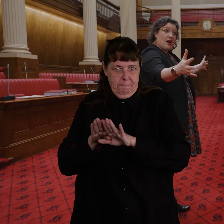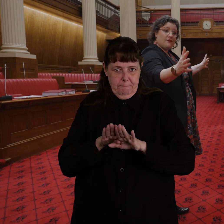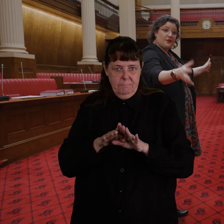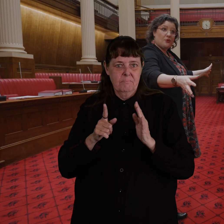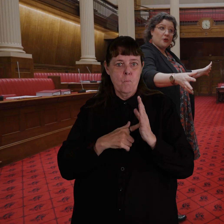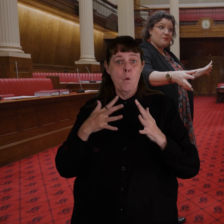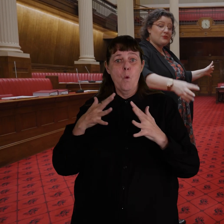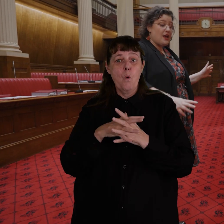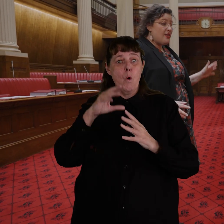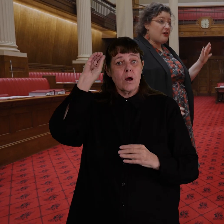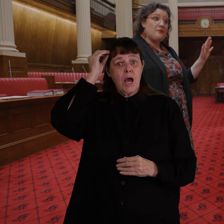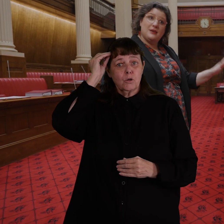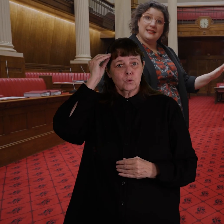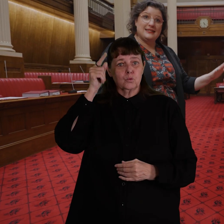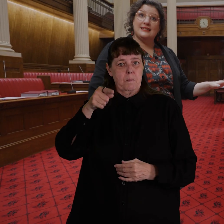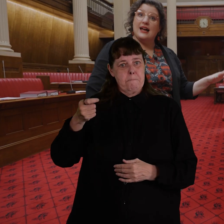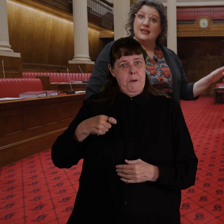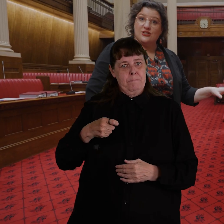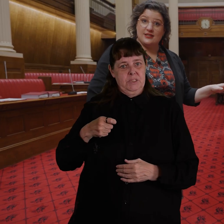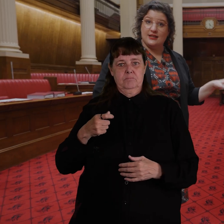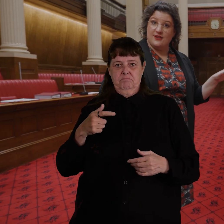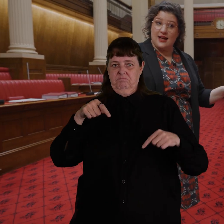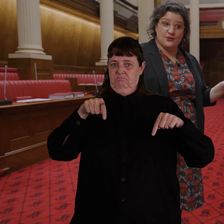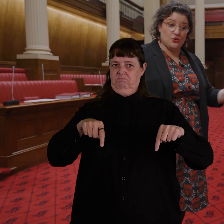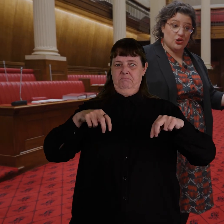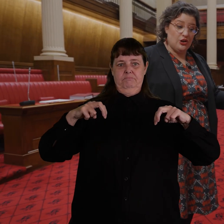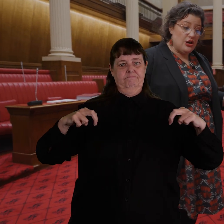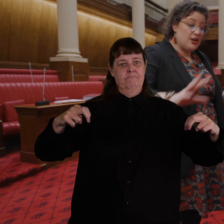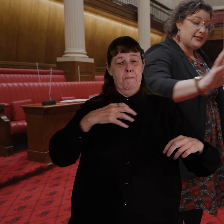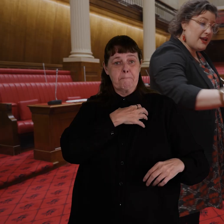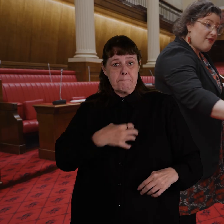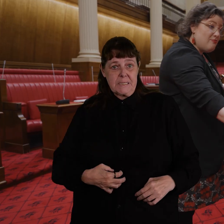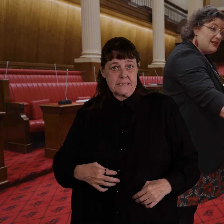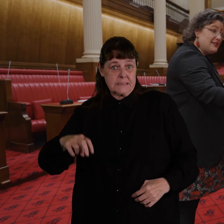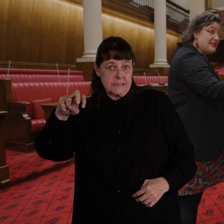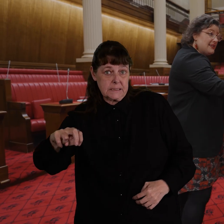side of the room. There are ministers in our Legislative Council too. We have ministers